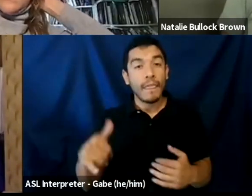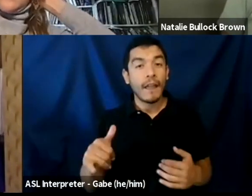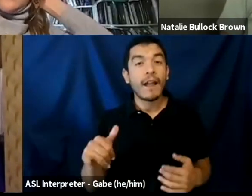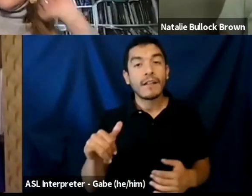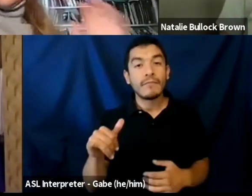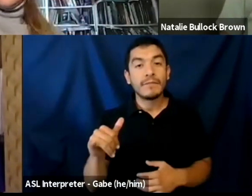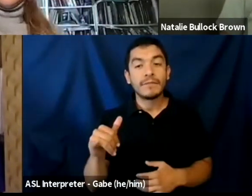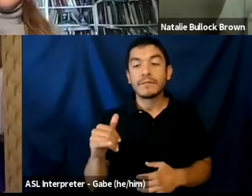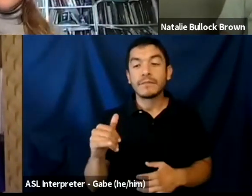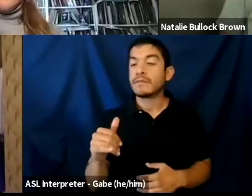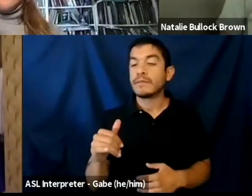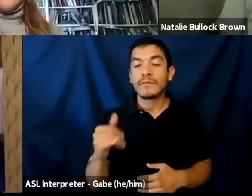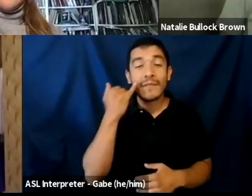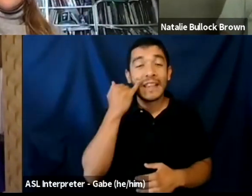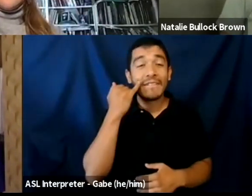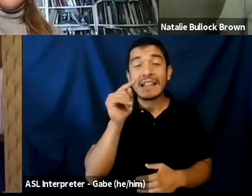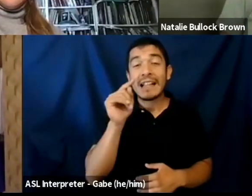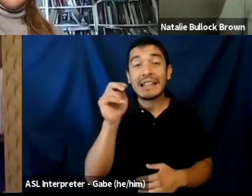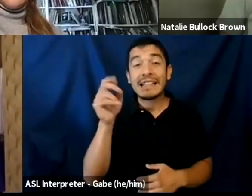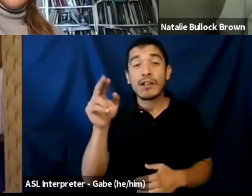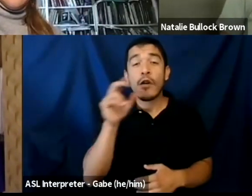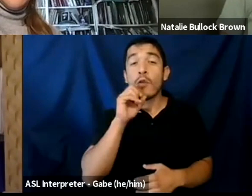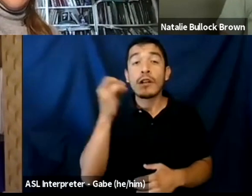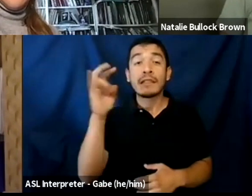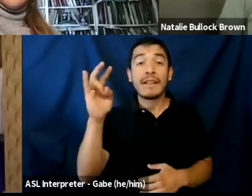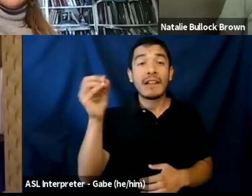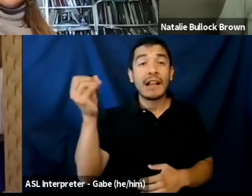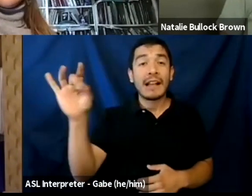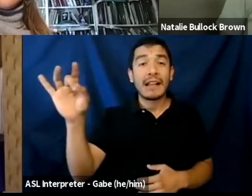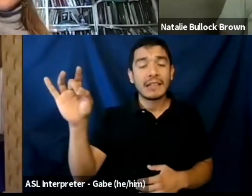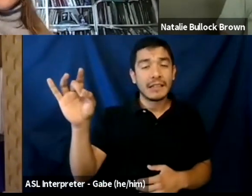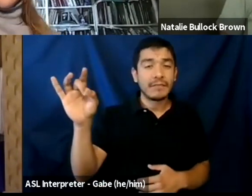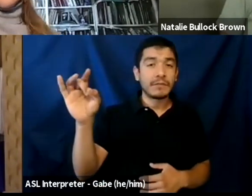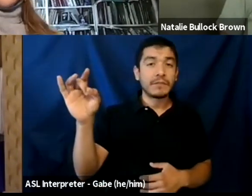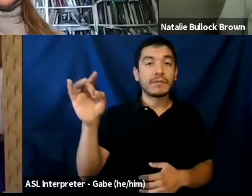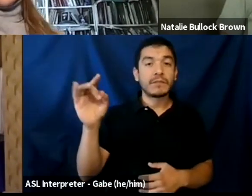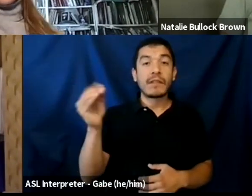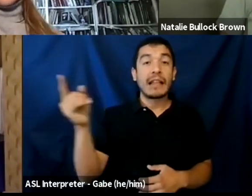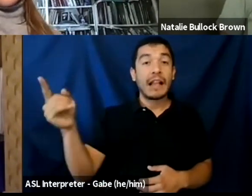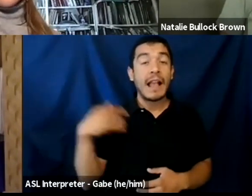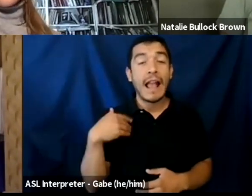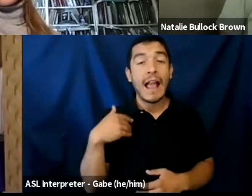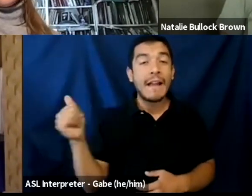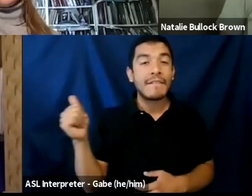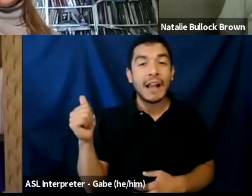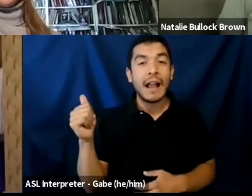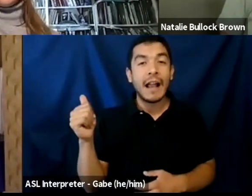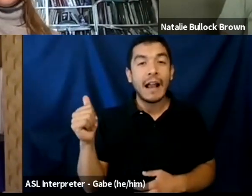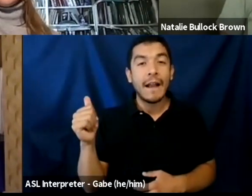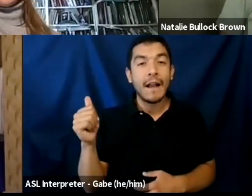If it's a teenager who's 17, 18, you know, and there's a guardian that may be encouraging them